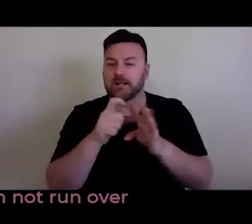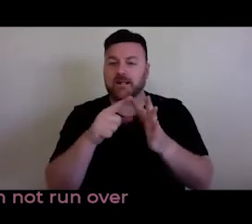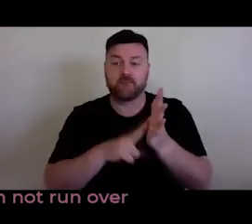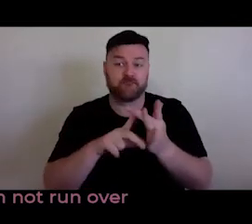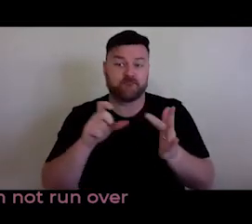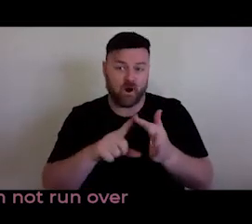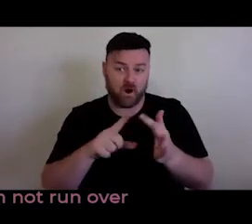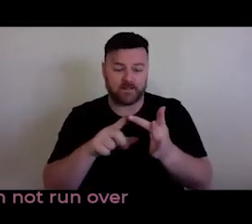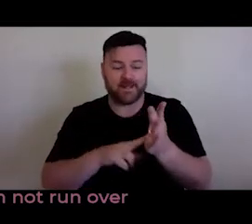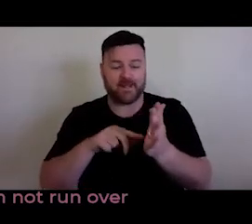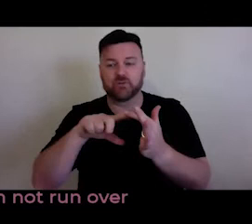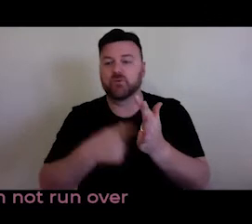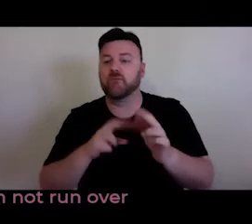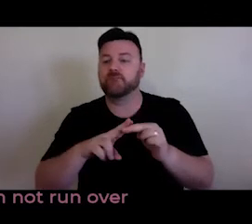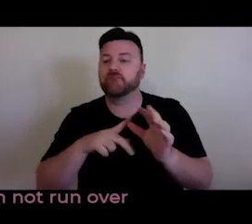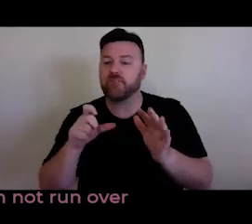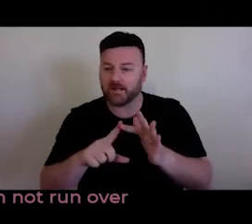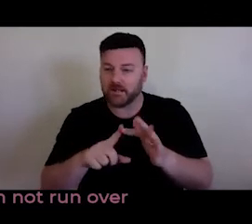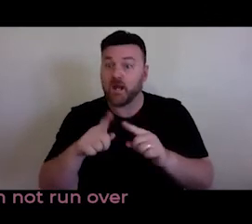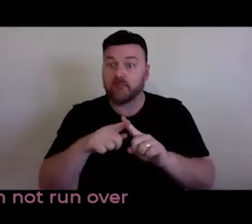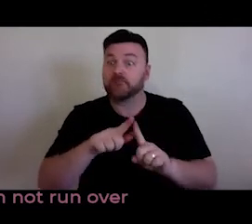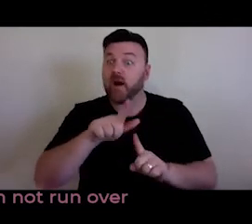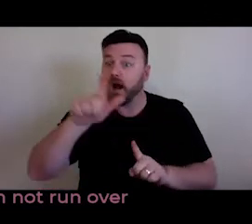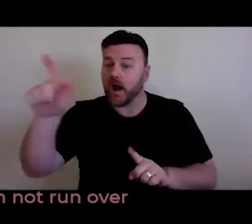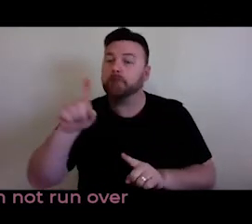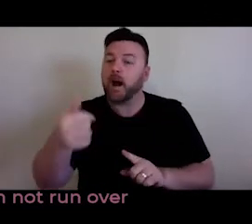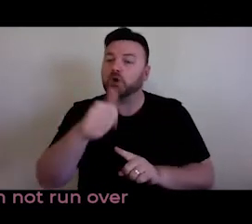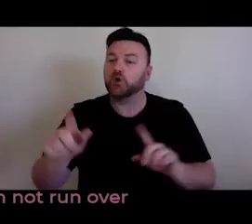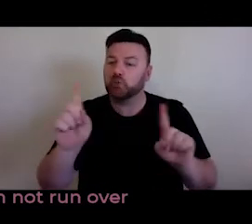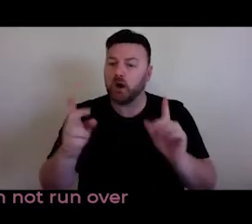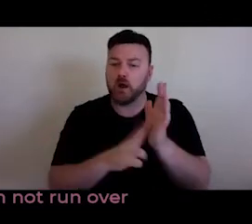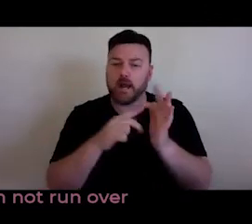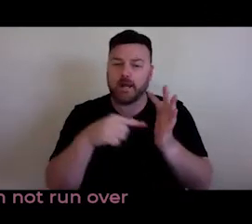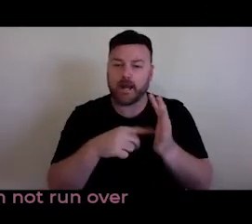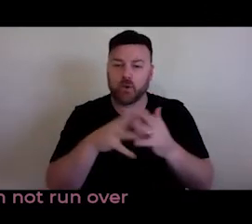run it over long distances but works over the network. Your cat 5 cable